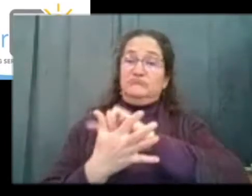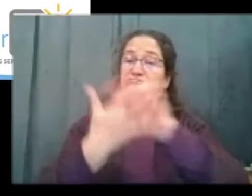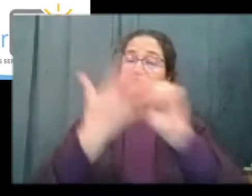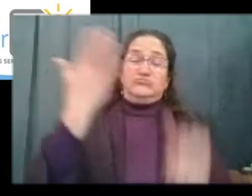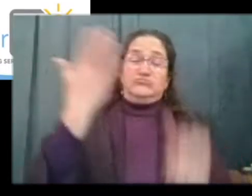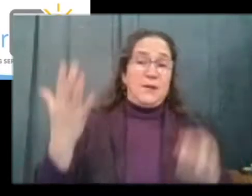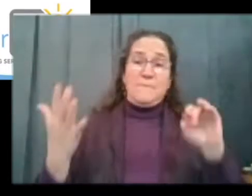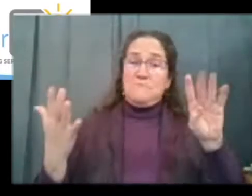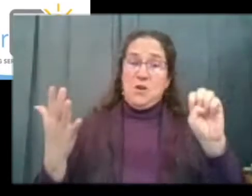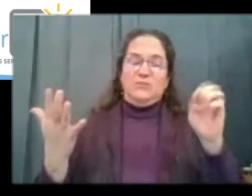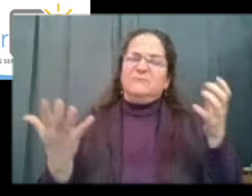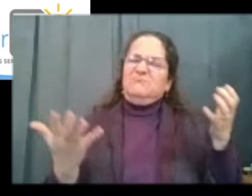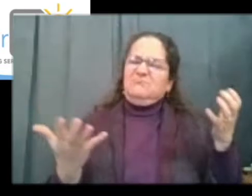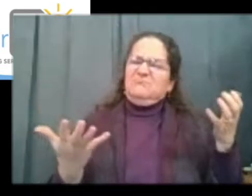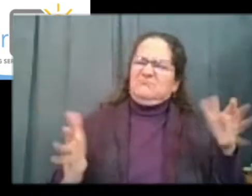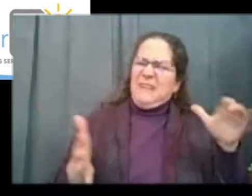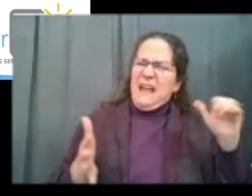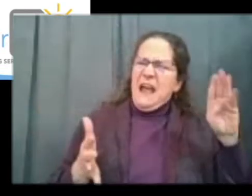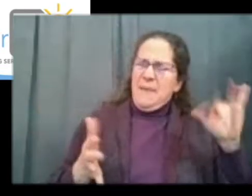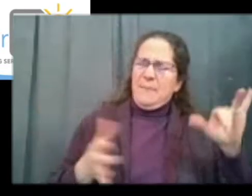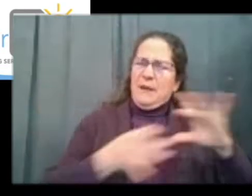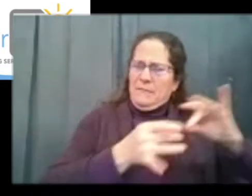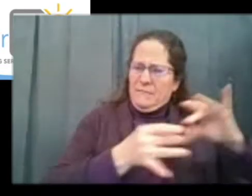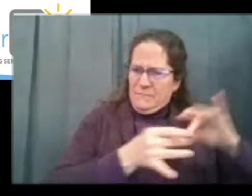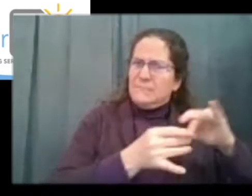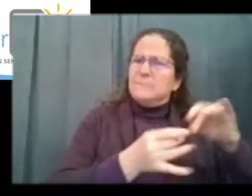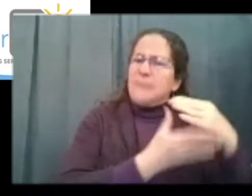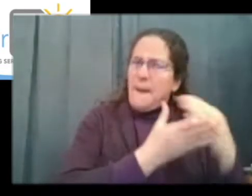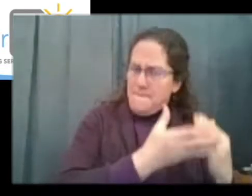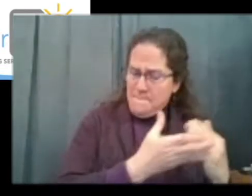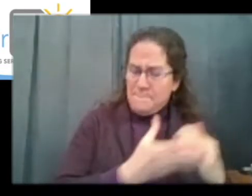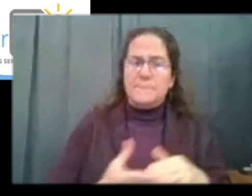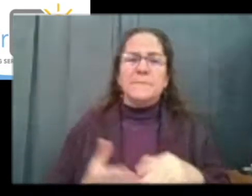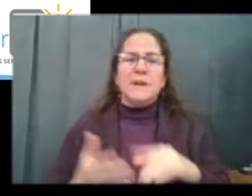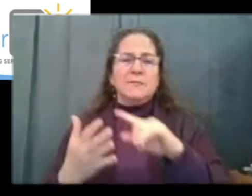talked about earlier. The many modes of communication document